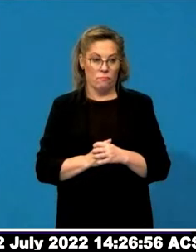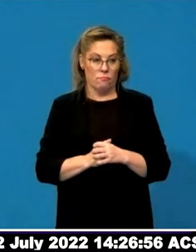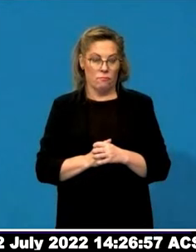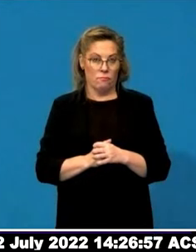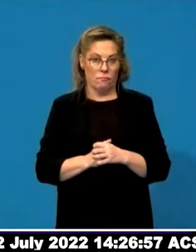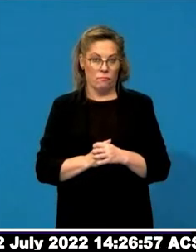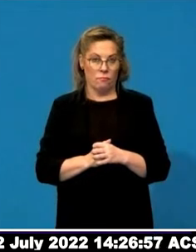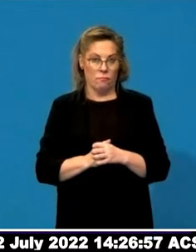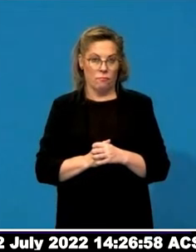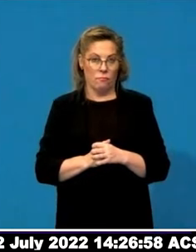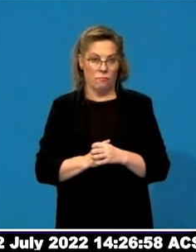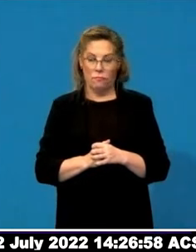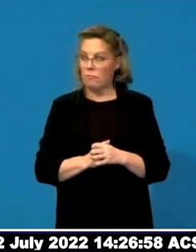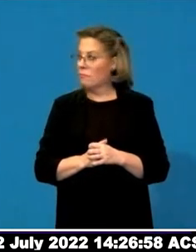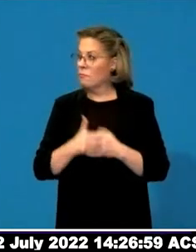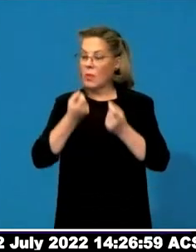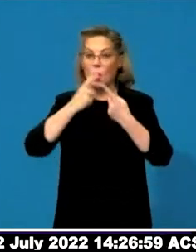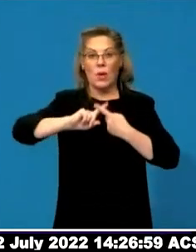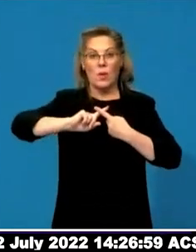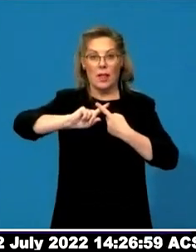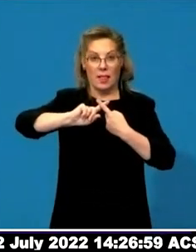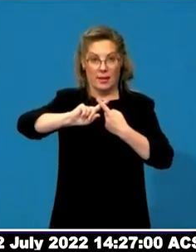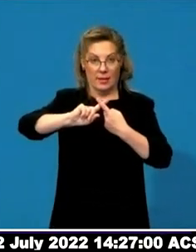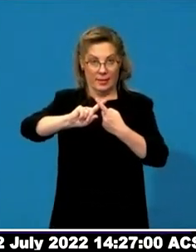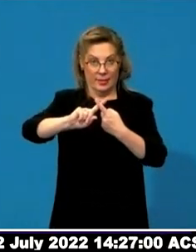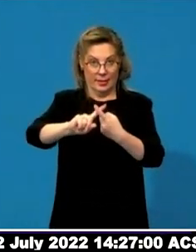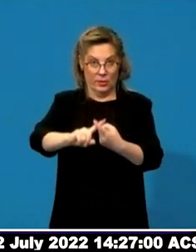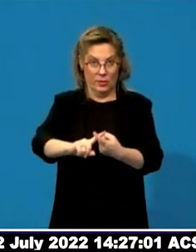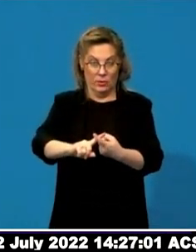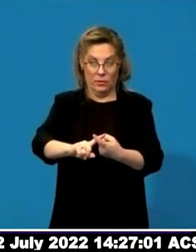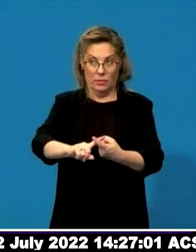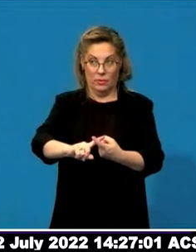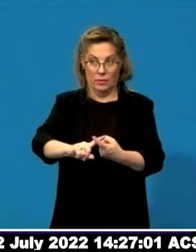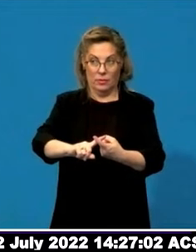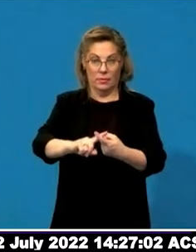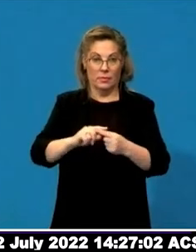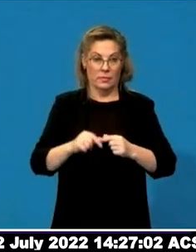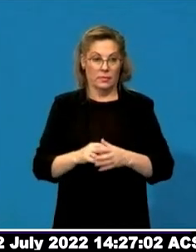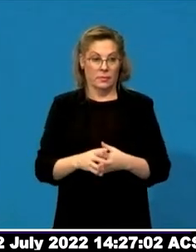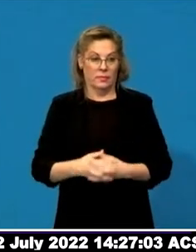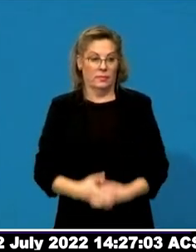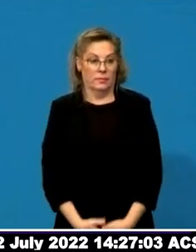You will need to move out of the way so he can trot up. MS McMAHON: Thanks very much. Thank you. Thank you very much.